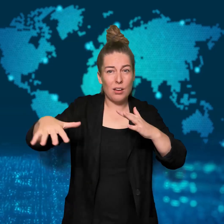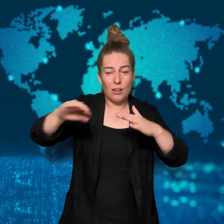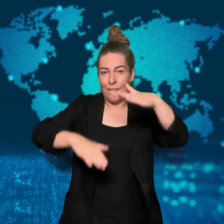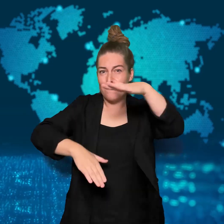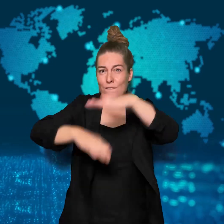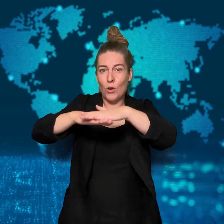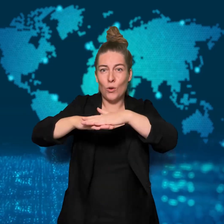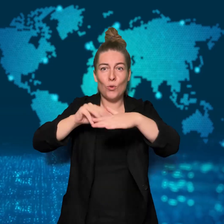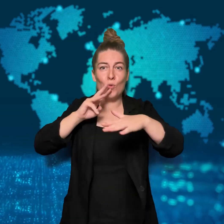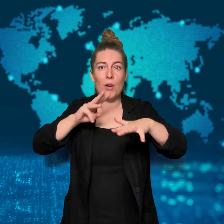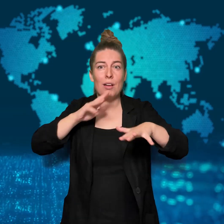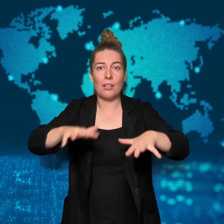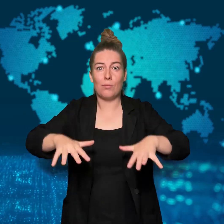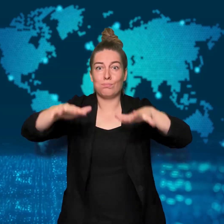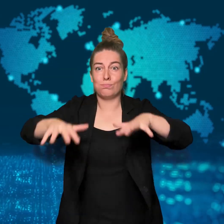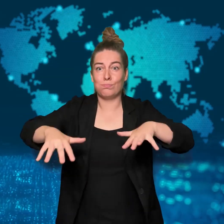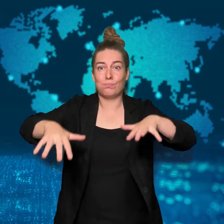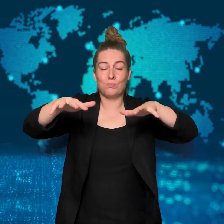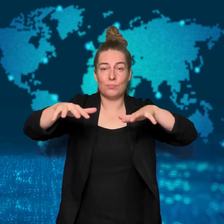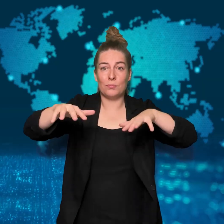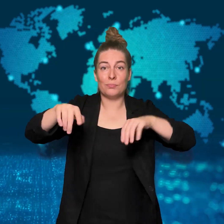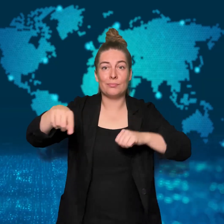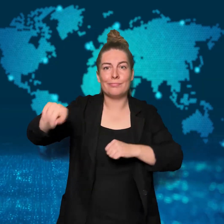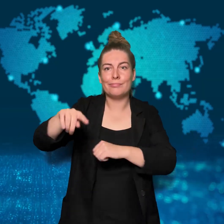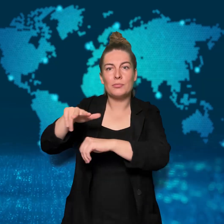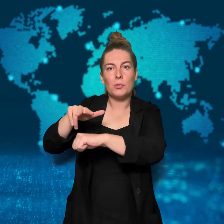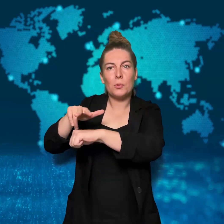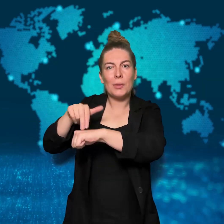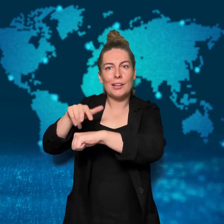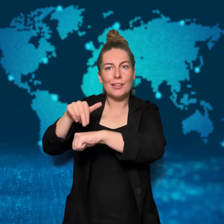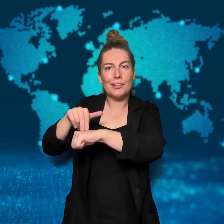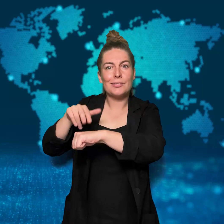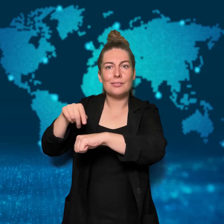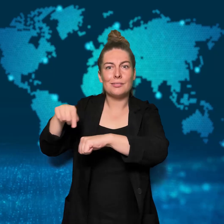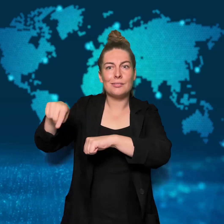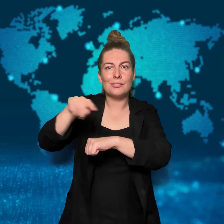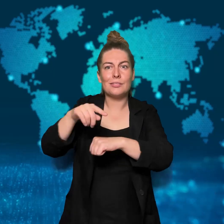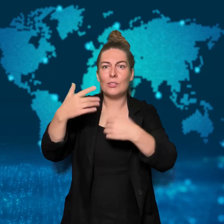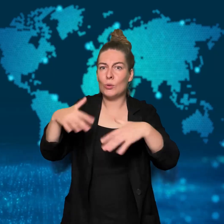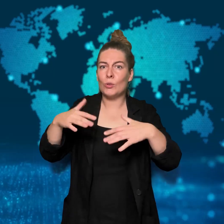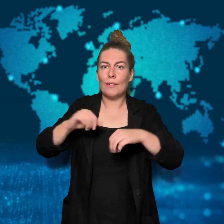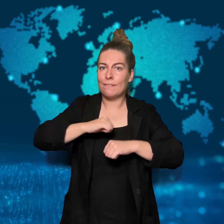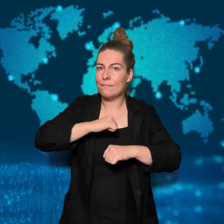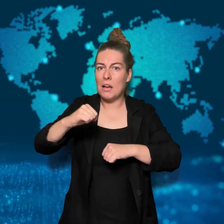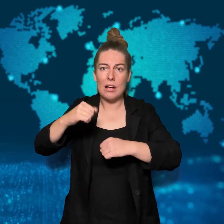Officials have hurried to evacuate the people stranded by the rising water.